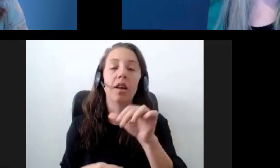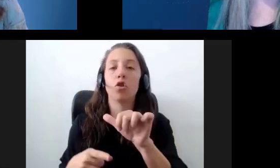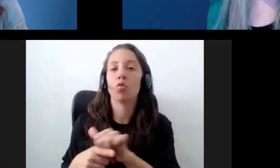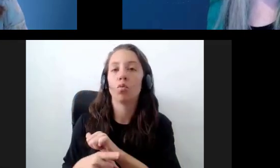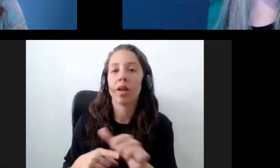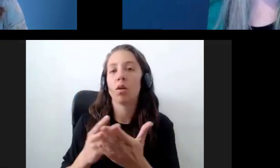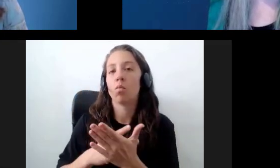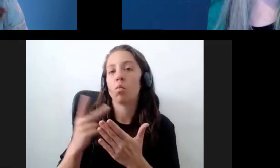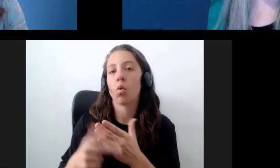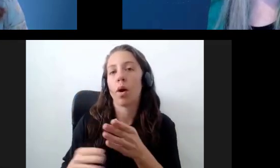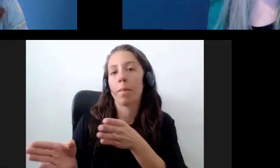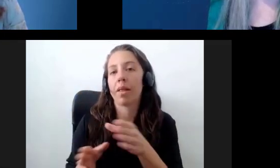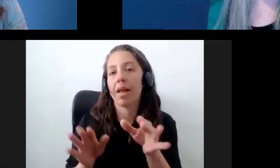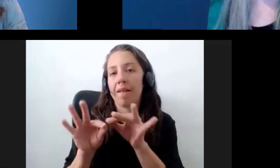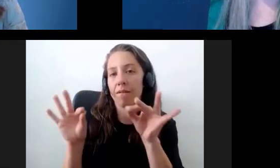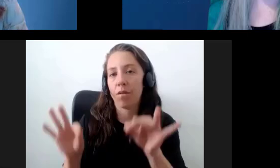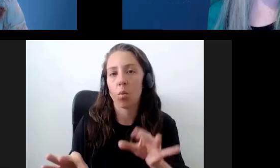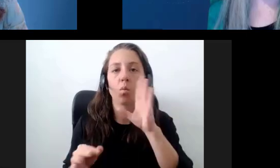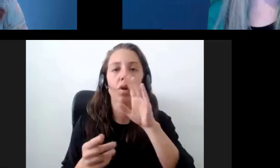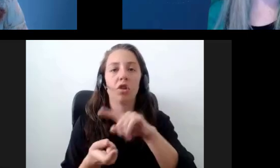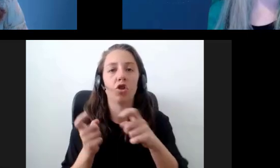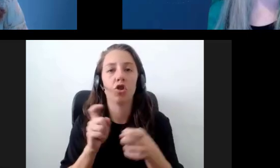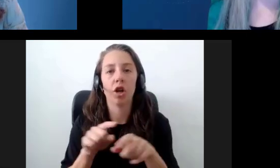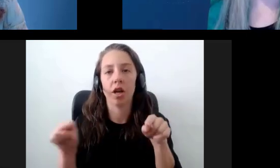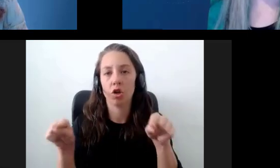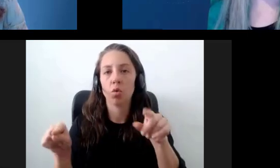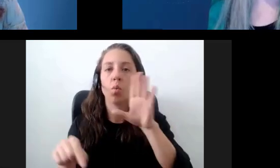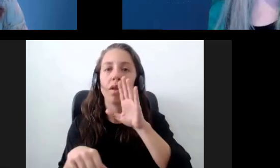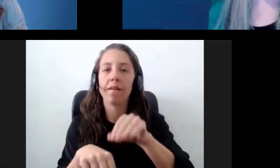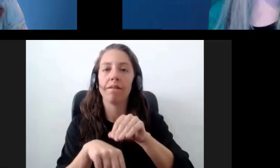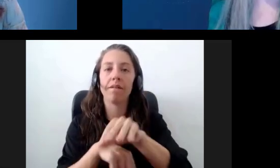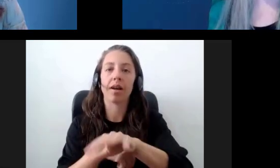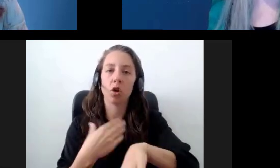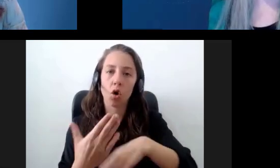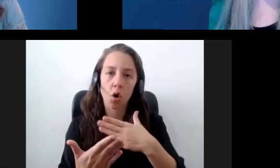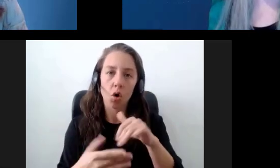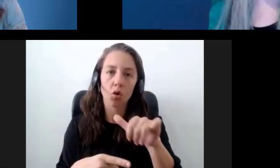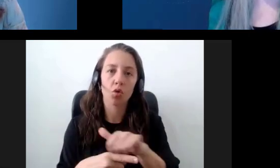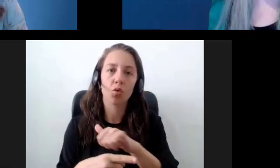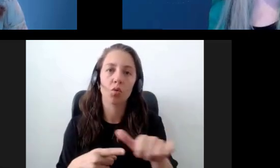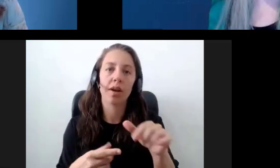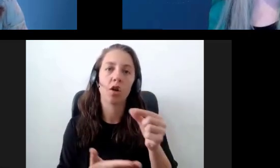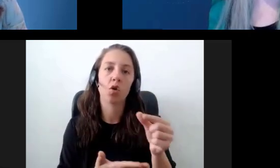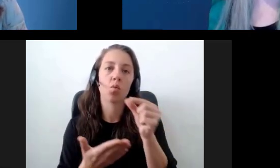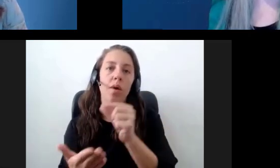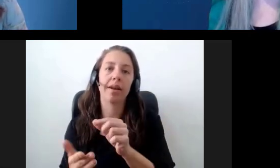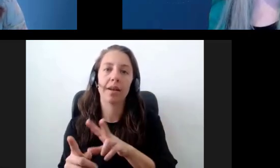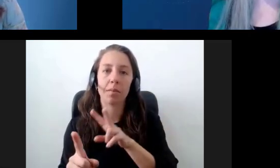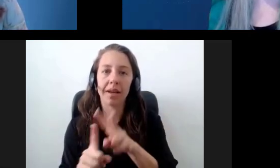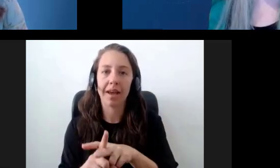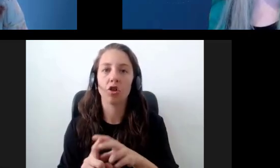that will affect all the training grant applications and other applications using the T-FORMS, such as those K-12's